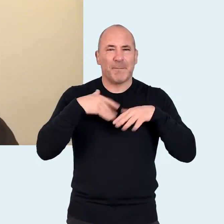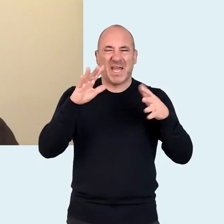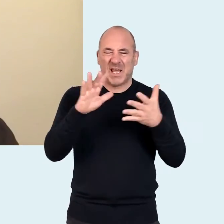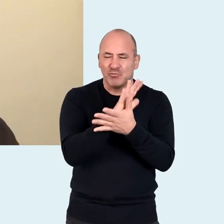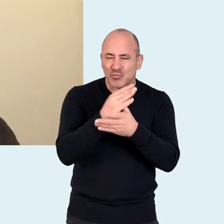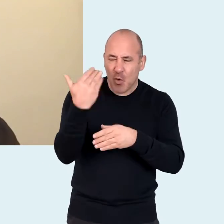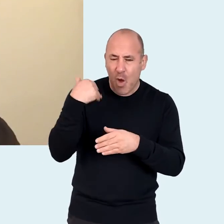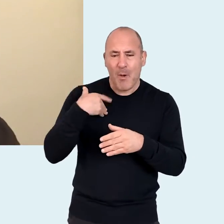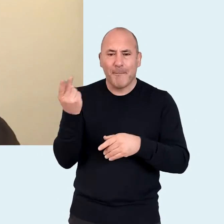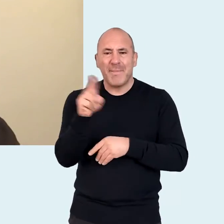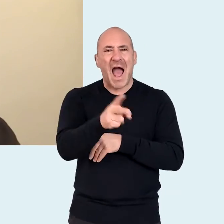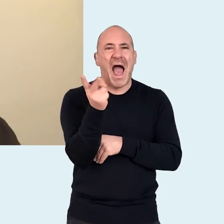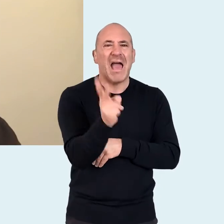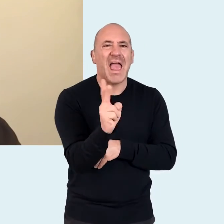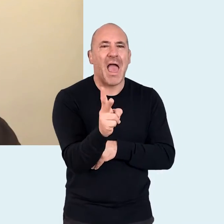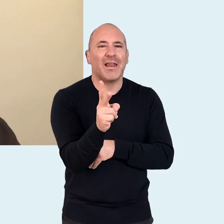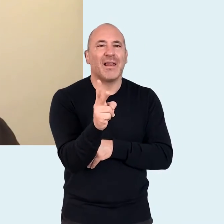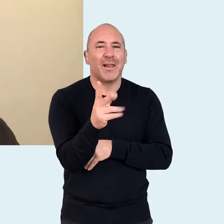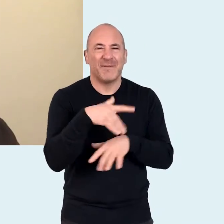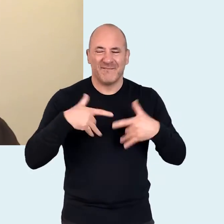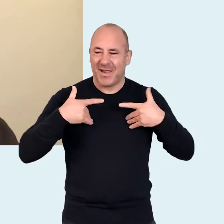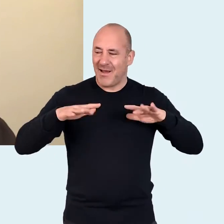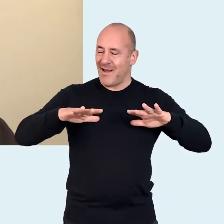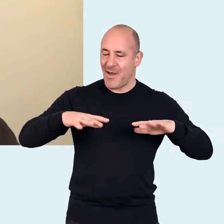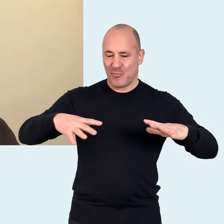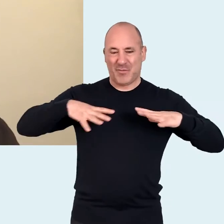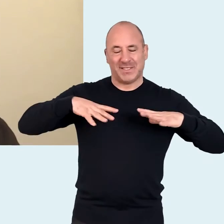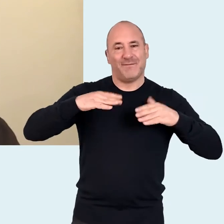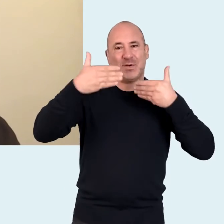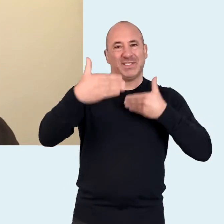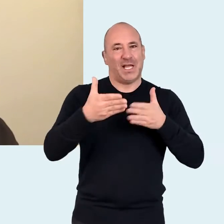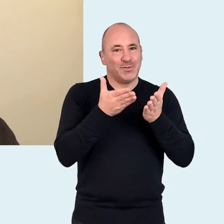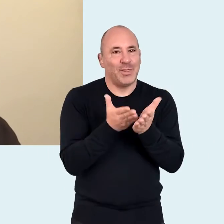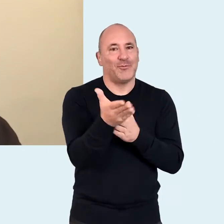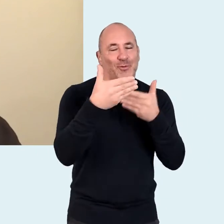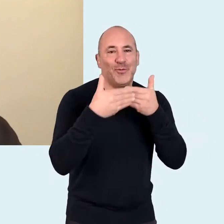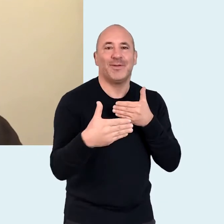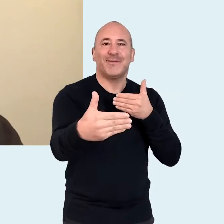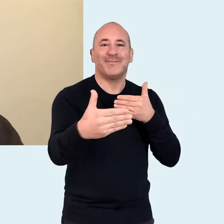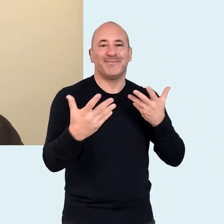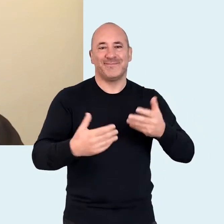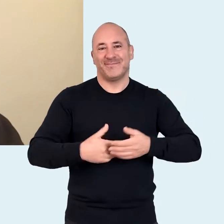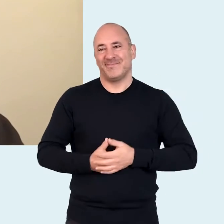revisiting something that they really enjoy and that settles people into the session.